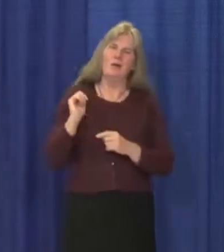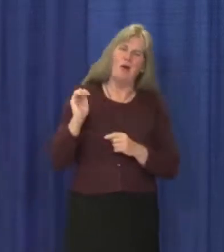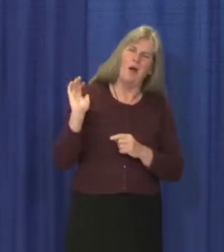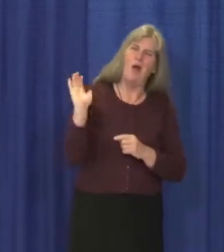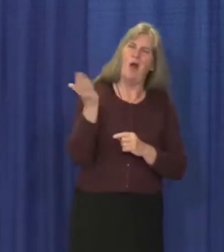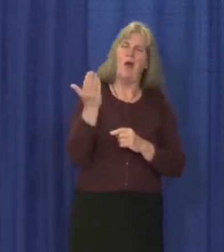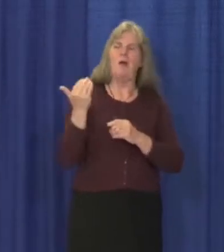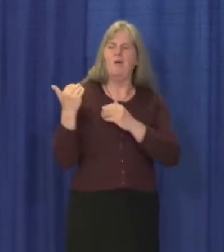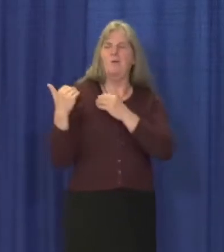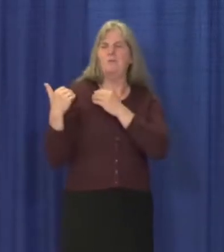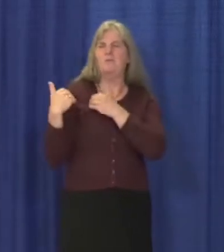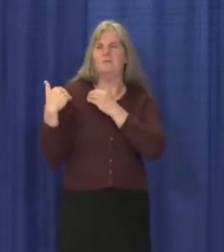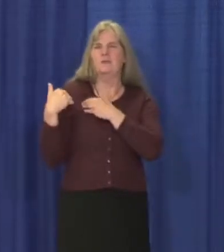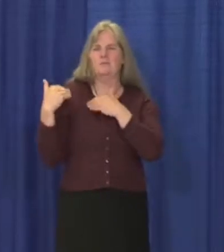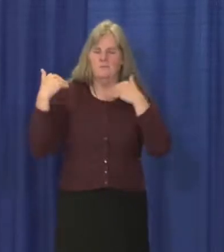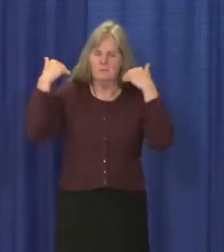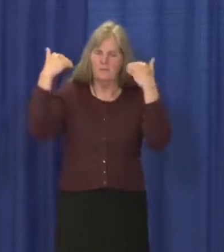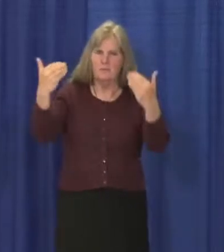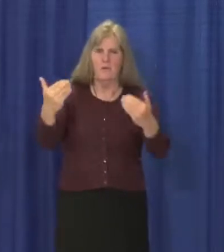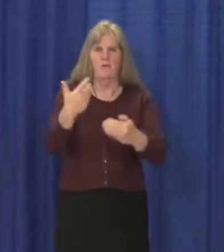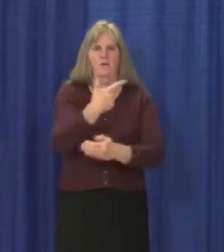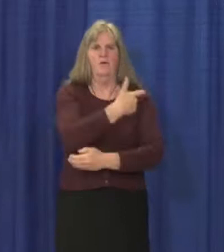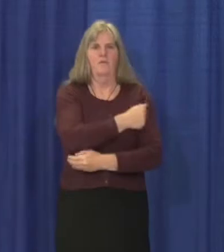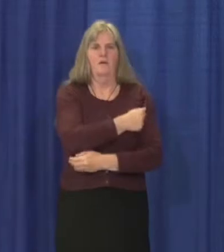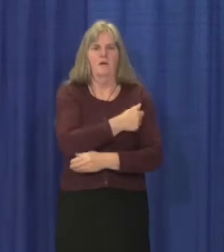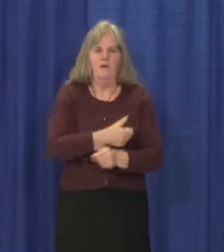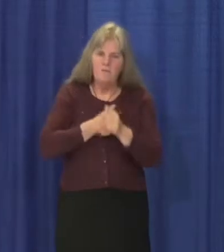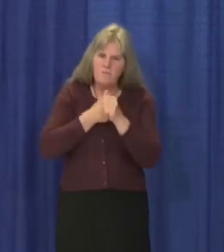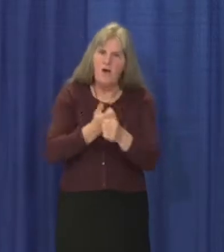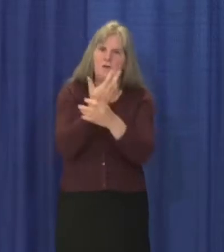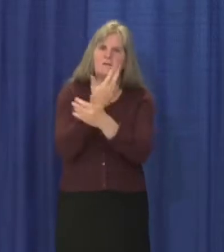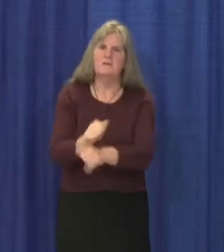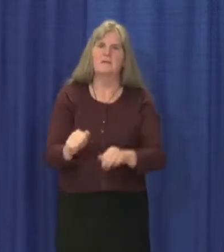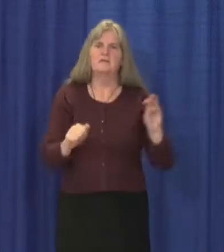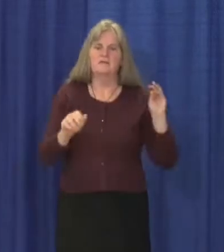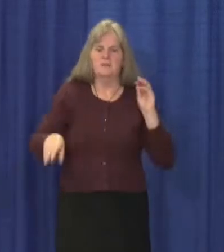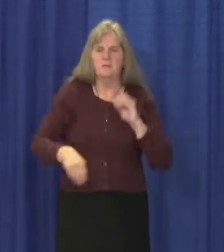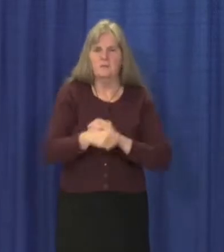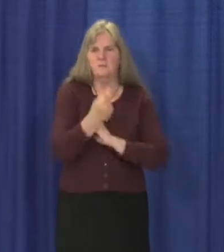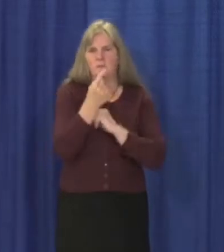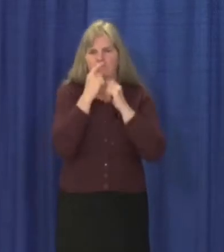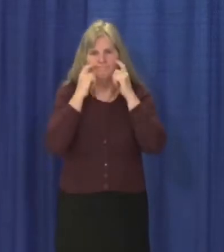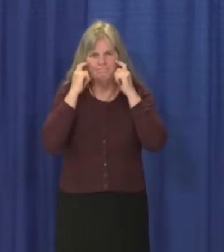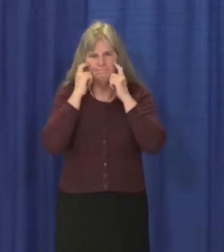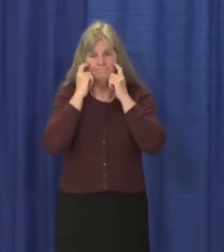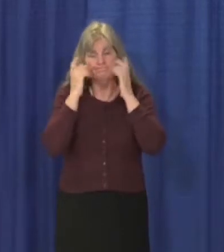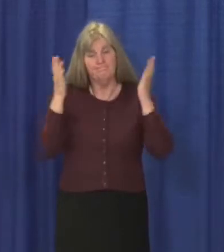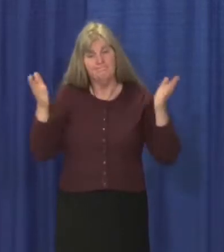by getting vaccinated and following the safe six plus one that's what we're urging Yukoners to do and that's what's